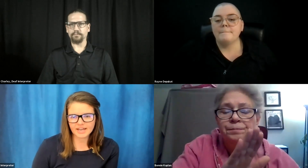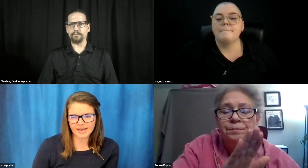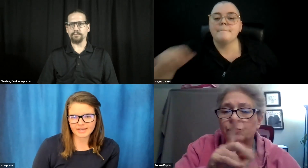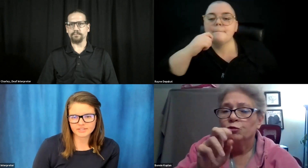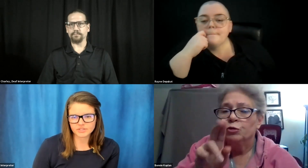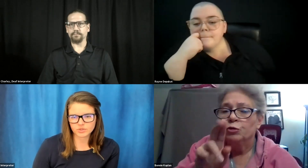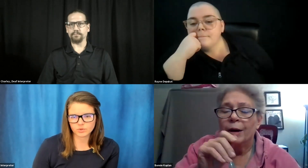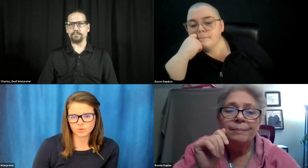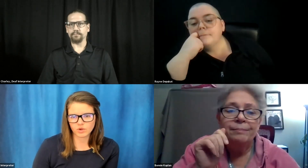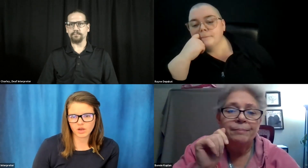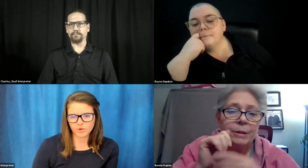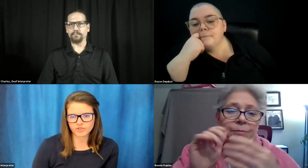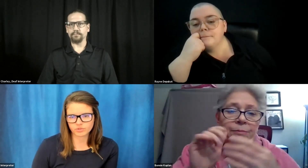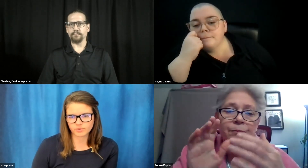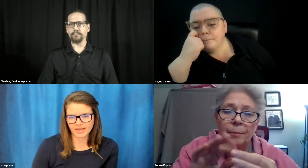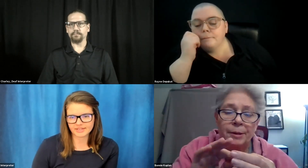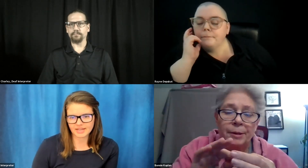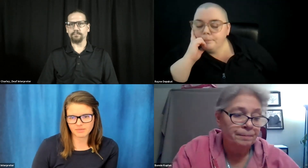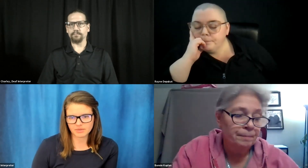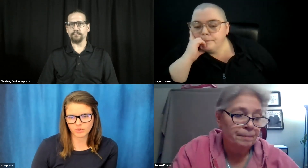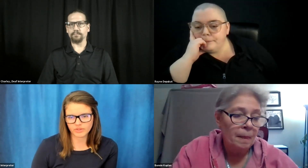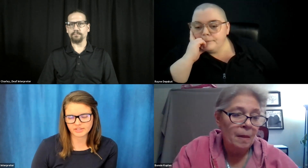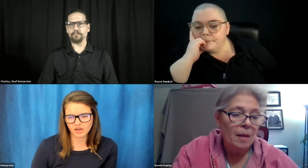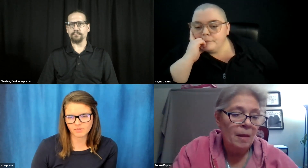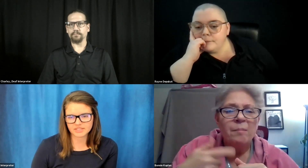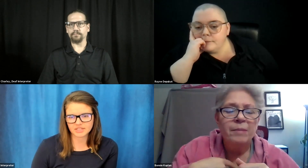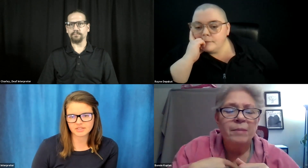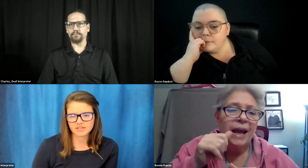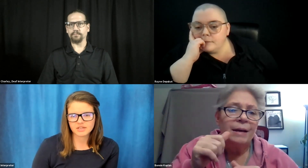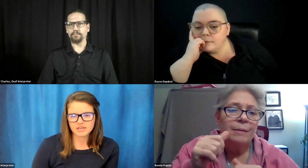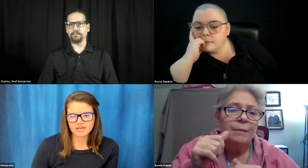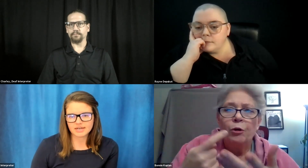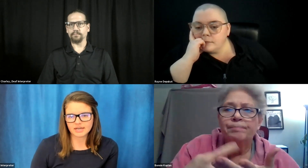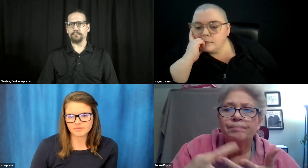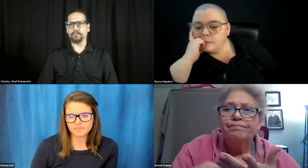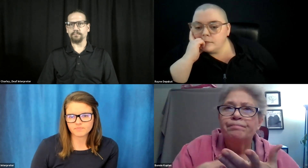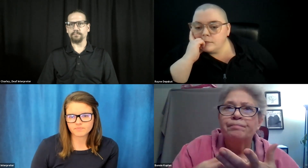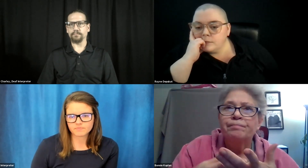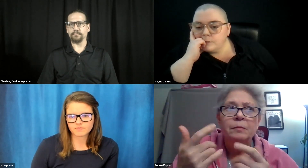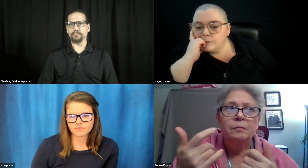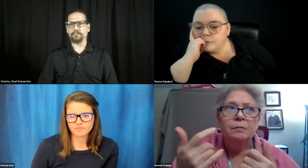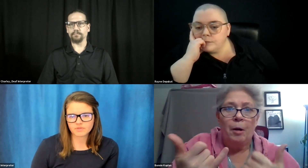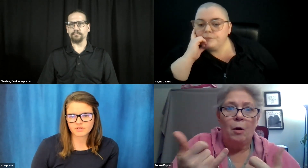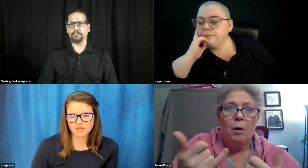I wanted to add to what drew and Amy both had commented,